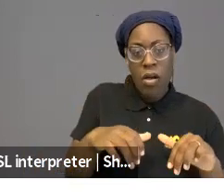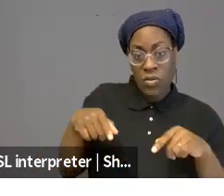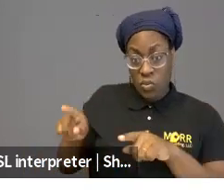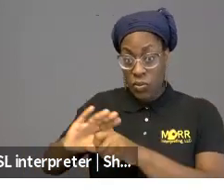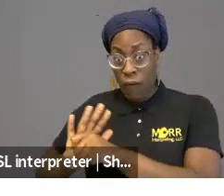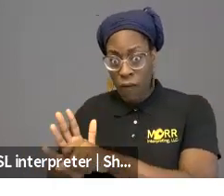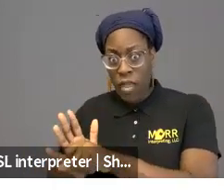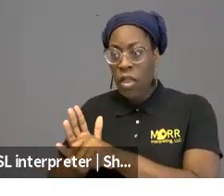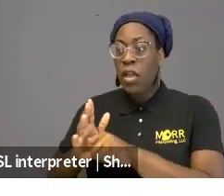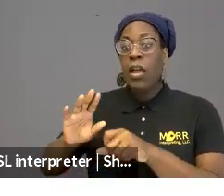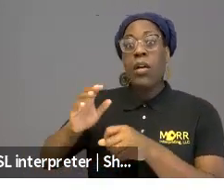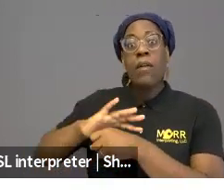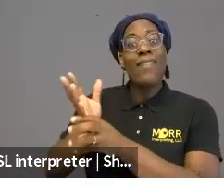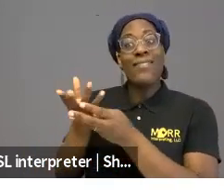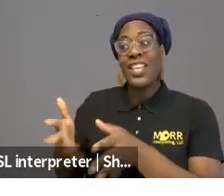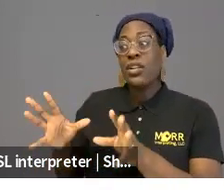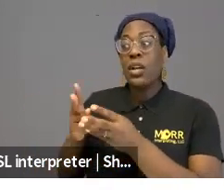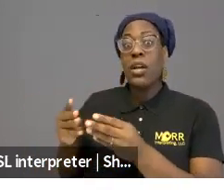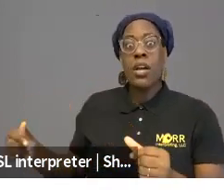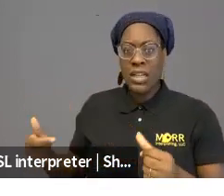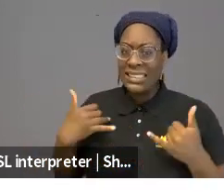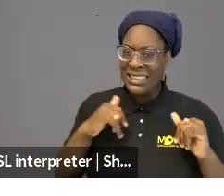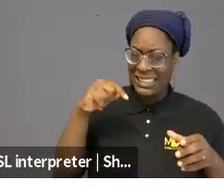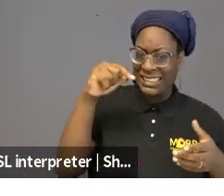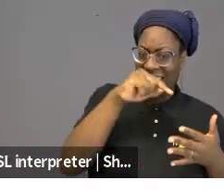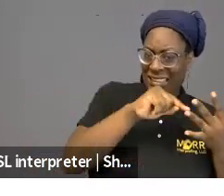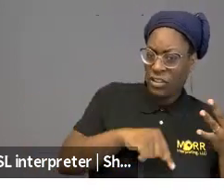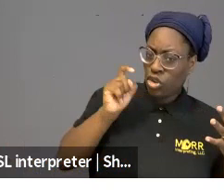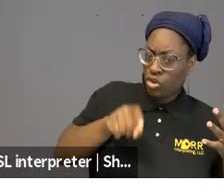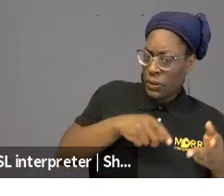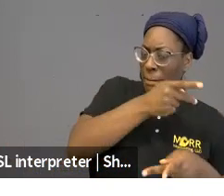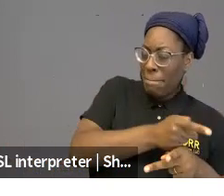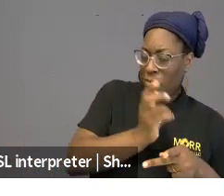sustainability during COVID, but all of which have ultimately led to more inclusive practices for